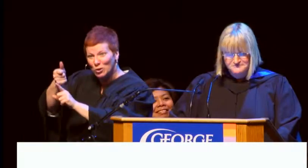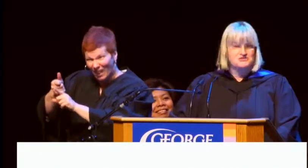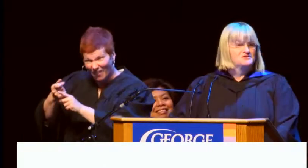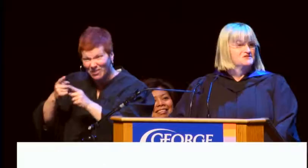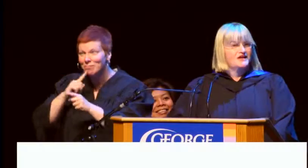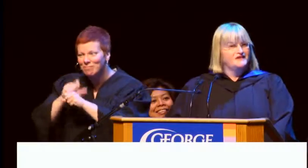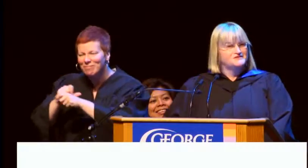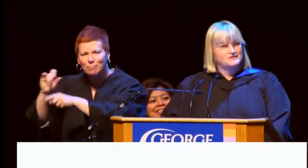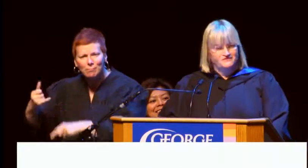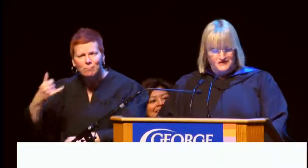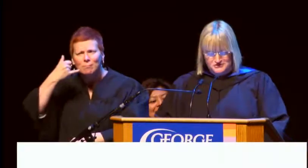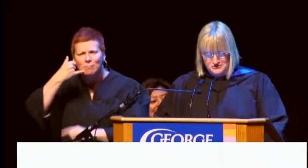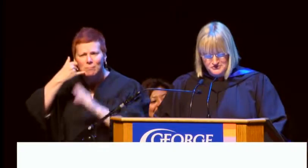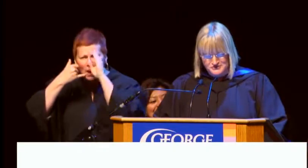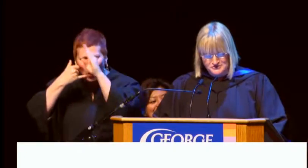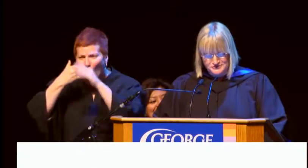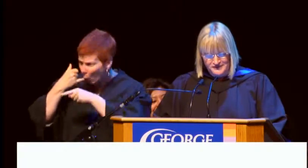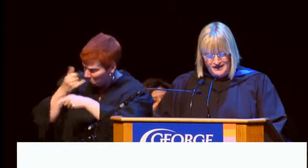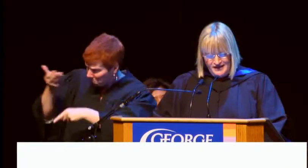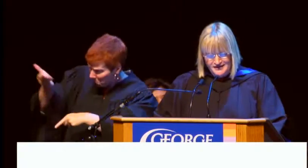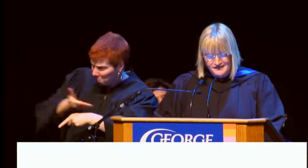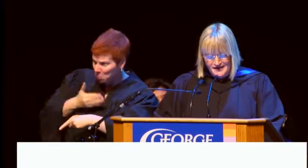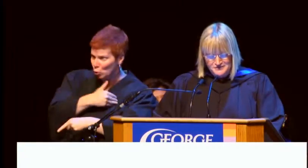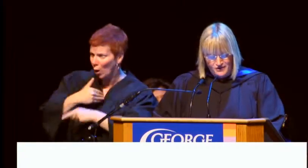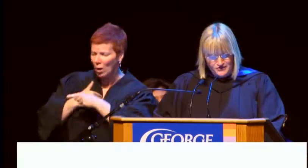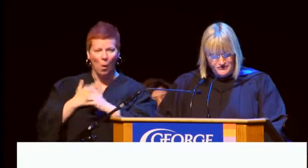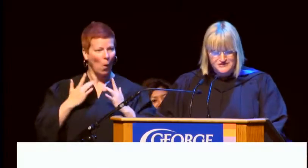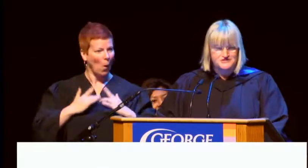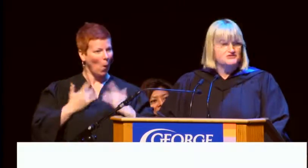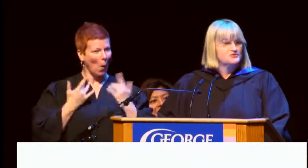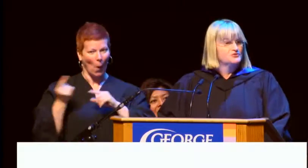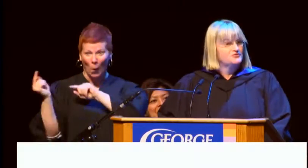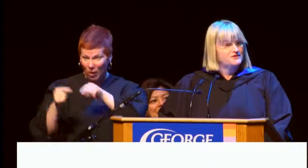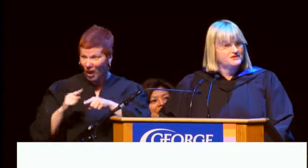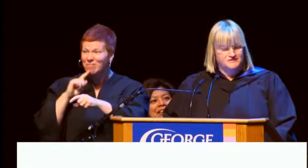SHE WAS DELIGHTED TO BE INVITED TO TORONTO AND IN THE END SHE VISITED THE STORE THREE TIMES